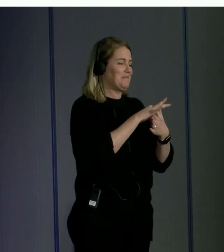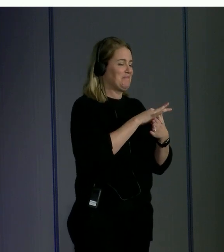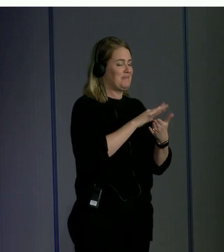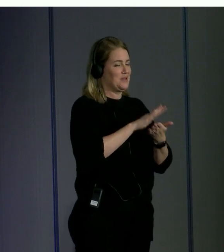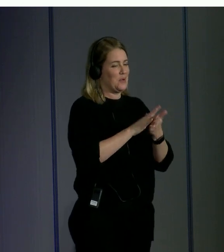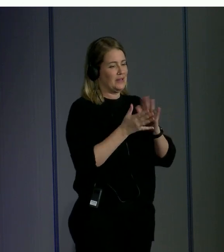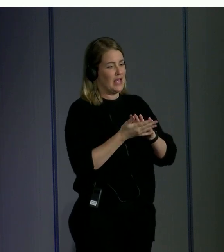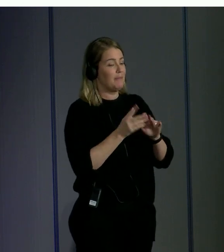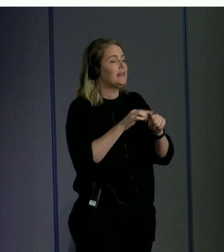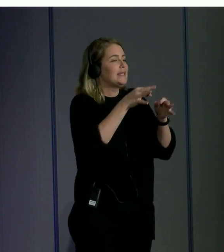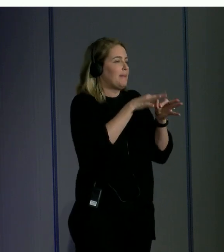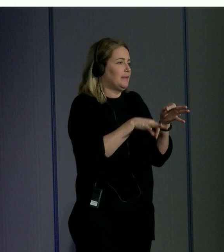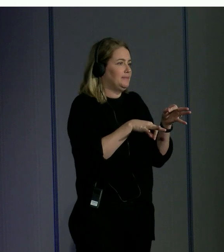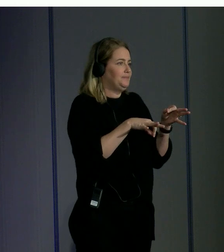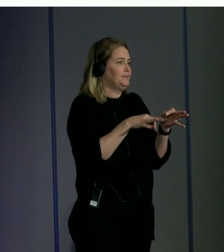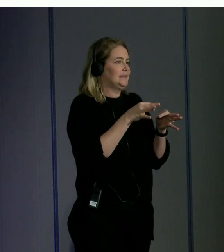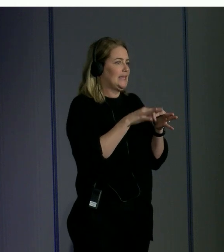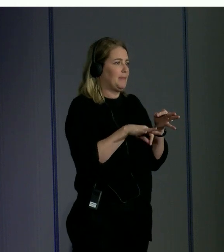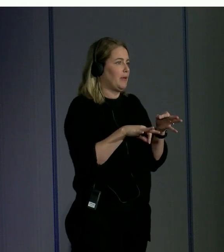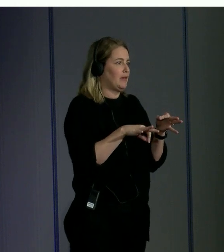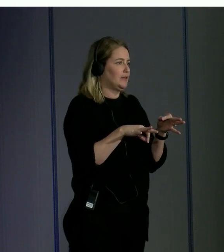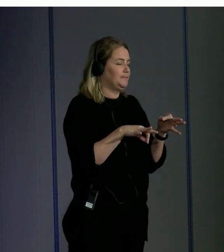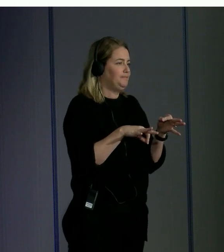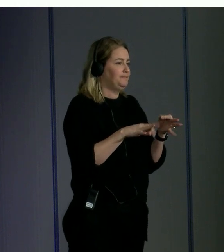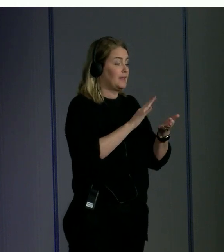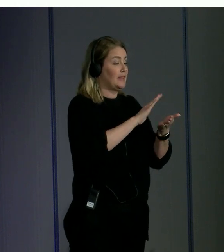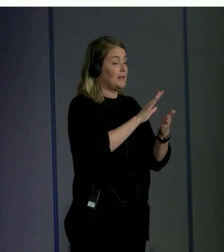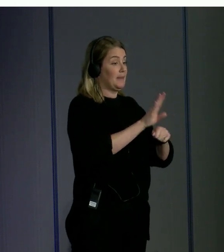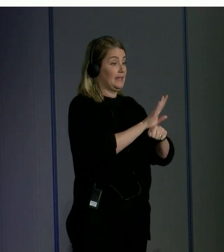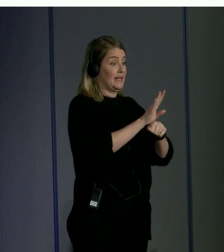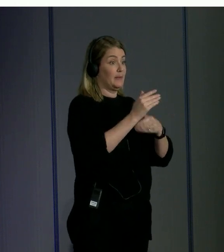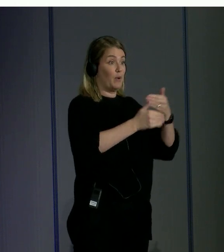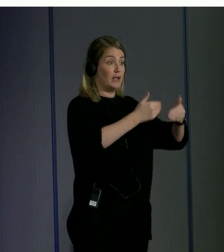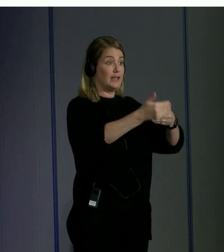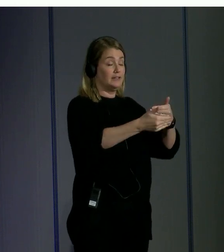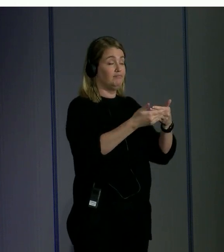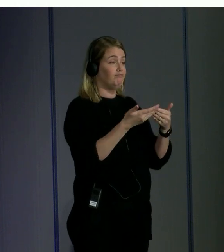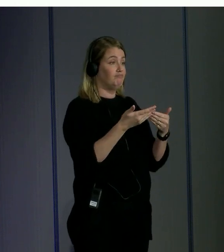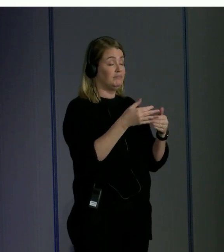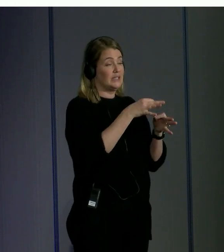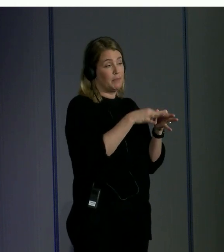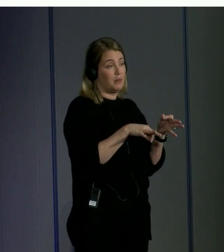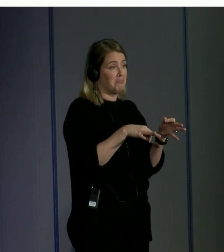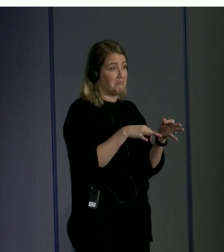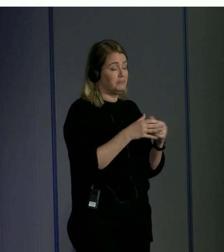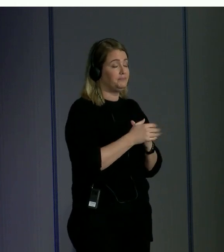But it's simple. The business processes are simple.